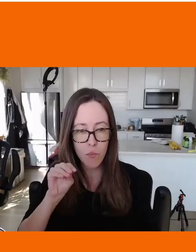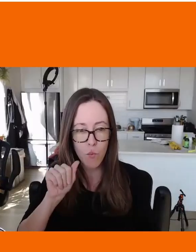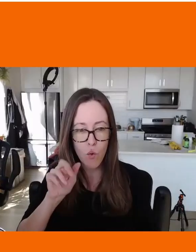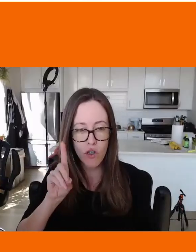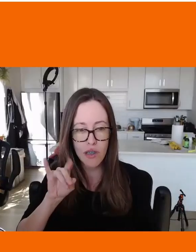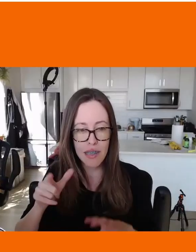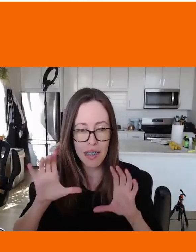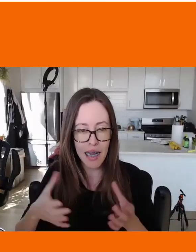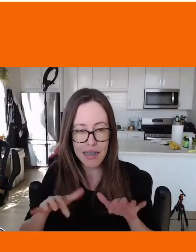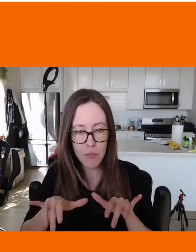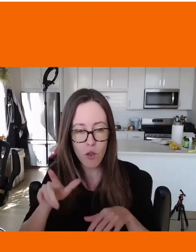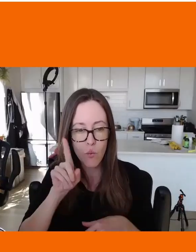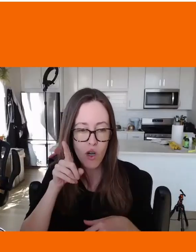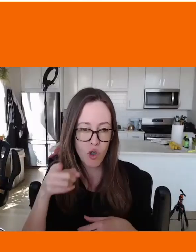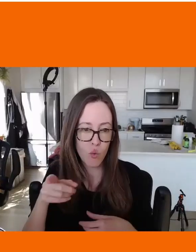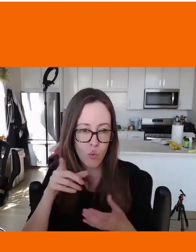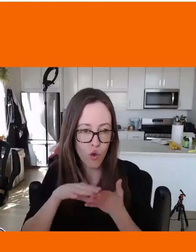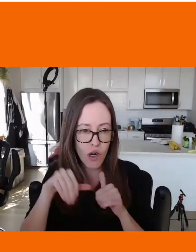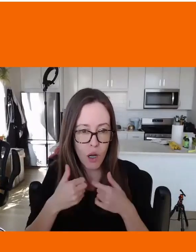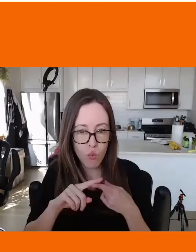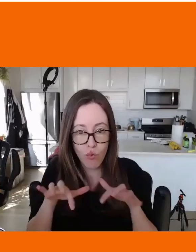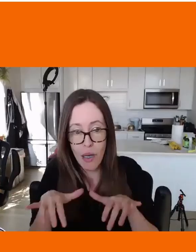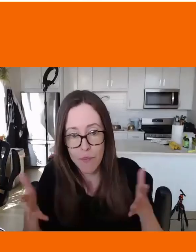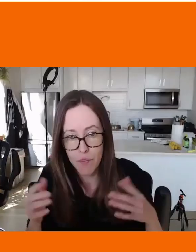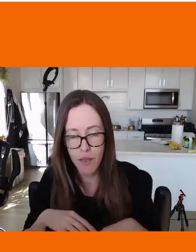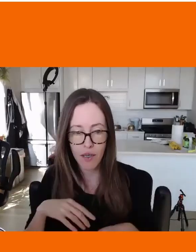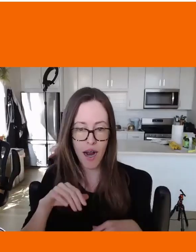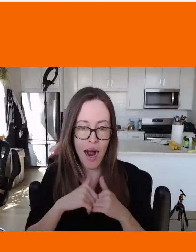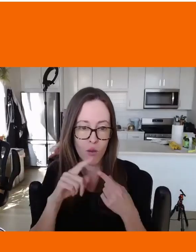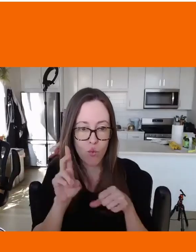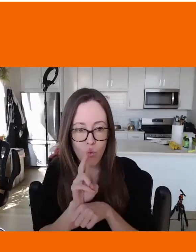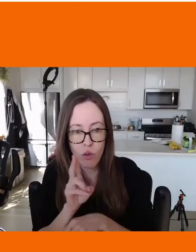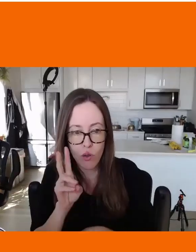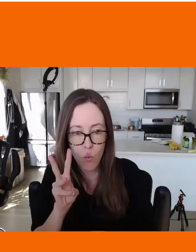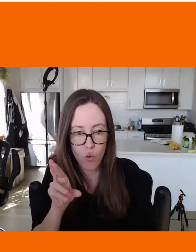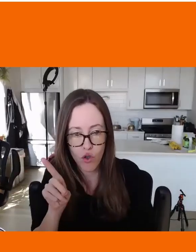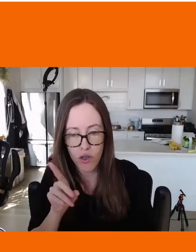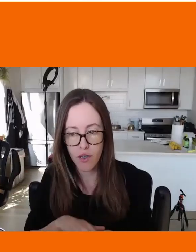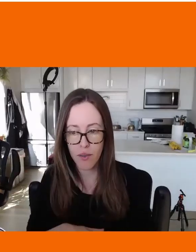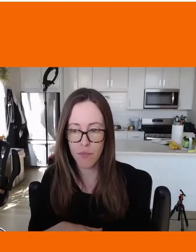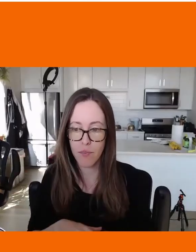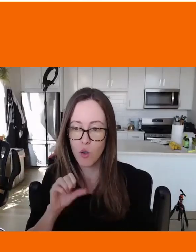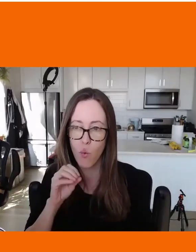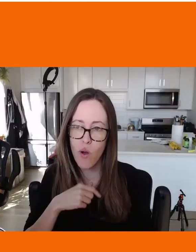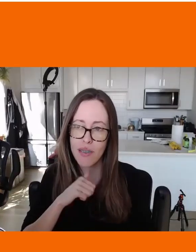We had keyboarding class in school, which is really just where you learned how to type. And that was it. Maybe you also learned how to use Word.